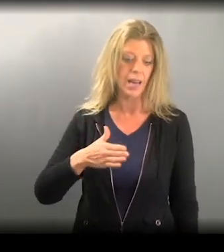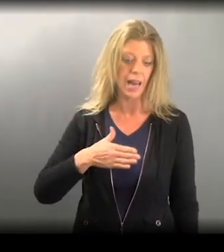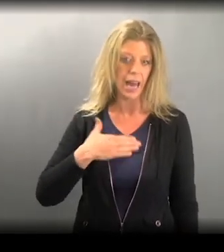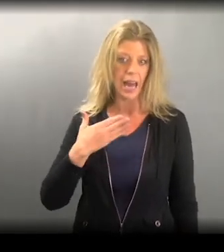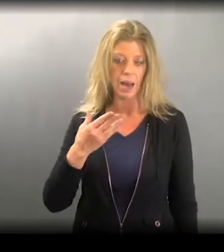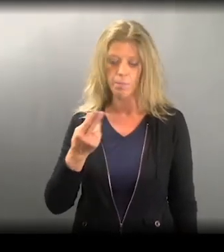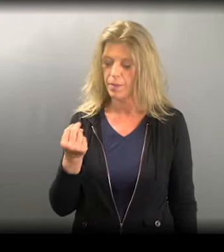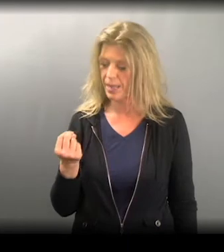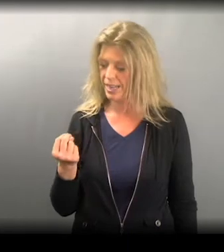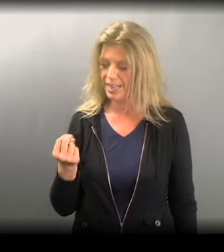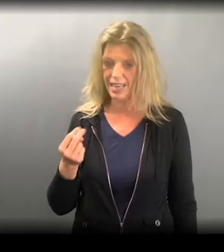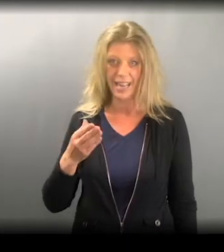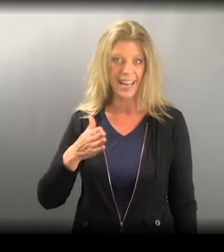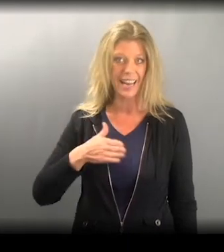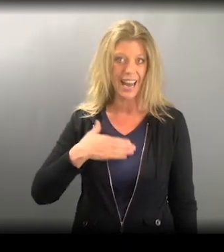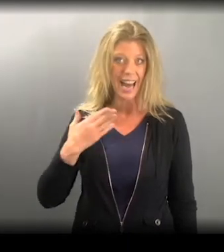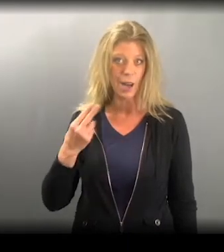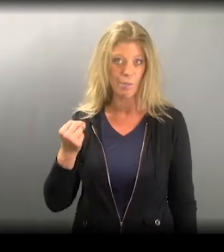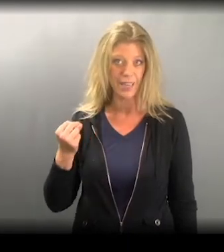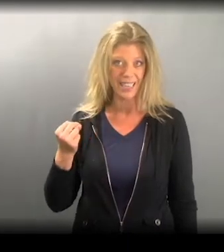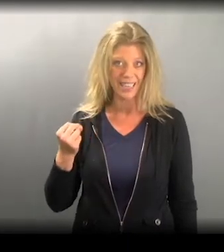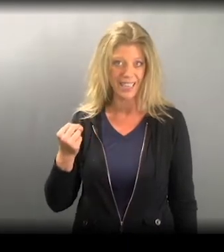HAPPEN